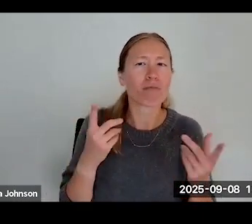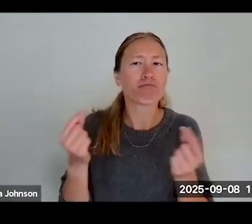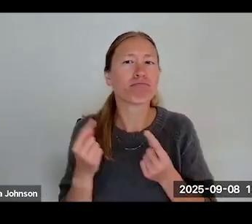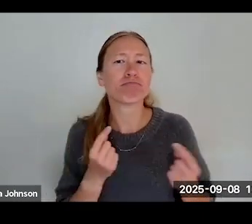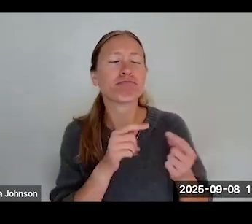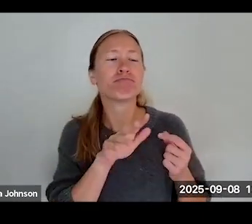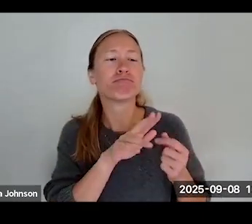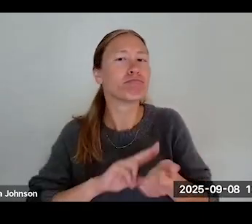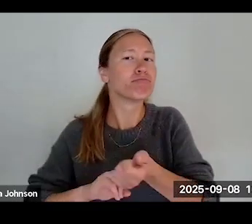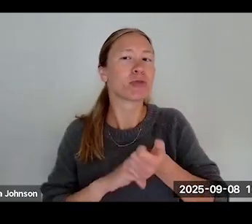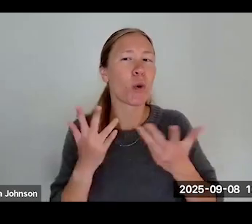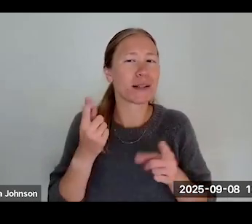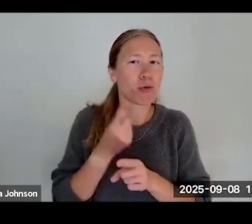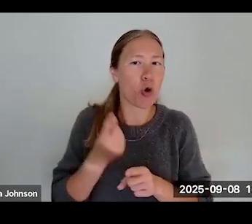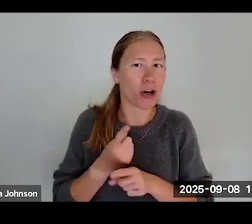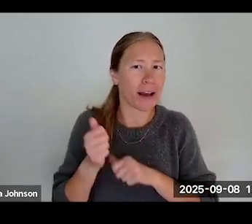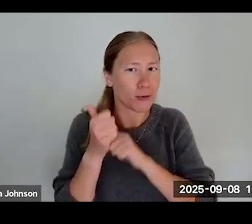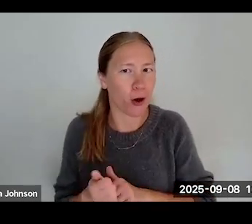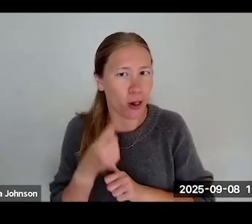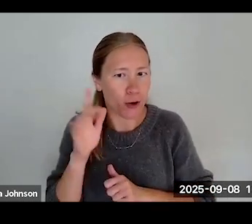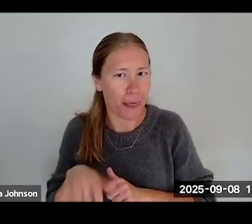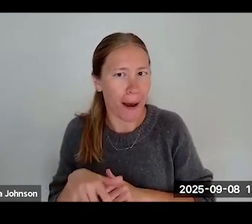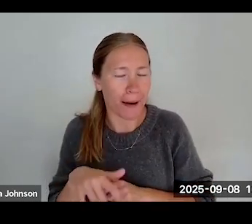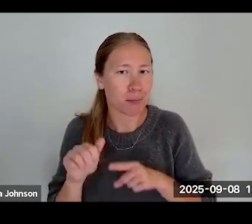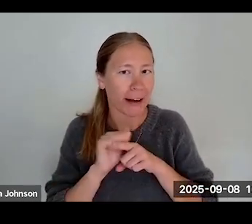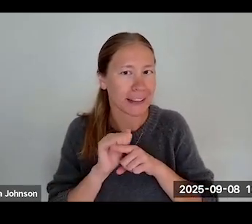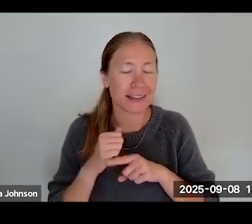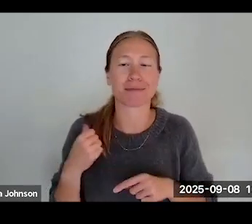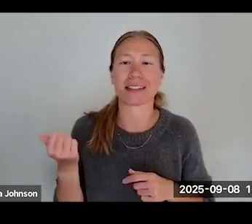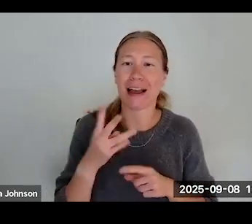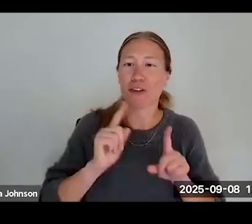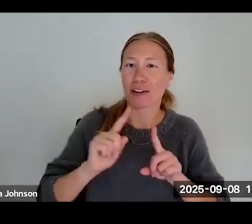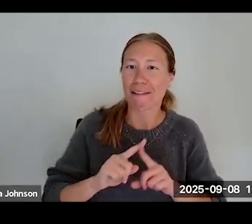an appropriate practice for this. There are several methods that have been discussed,